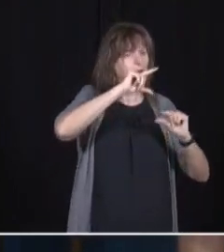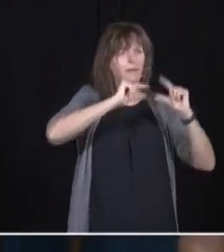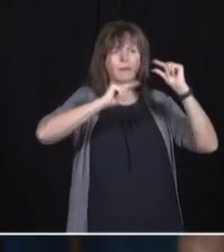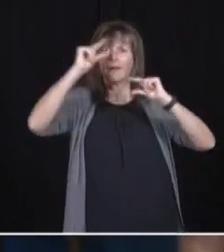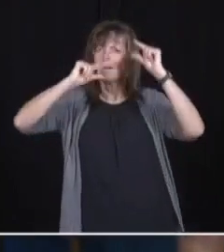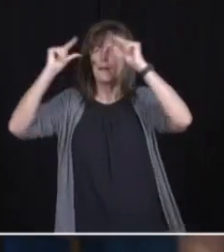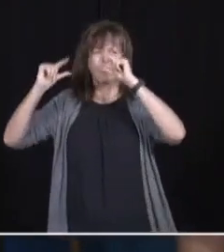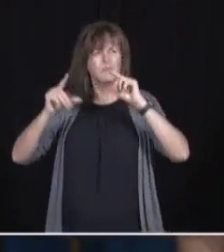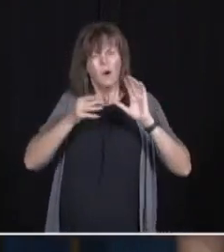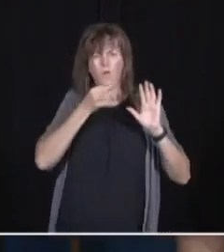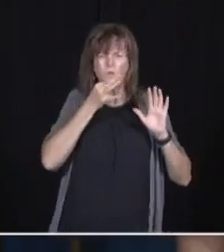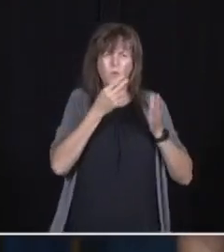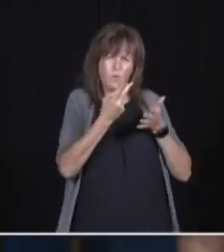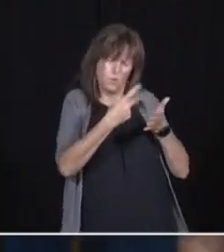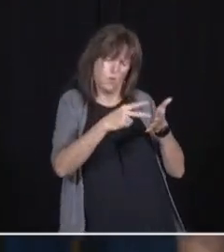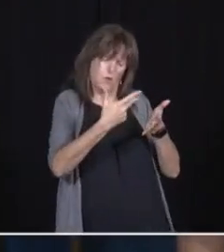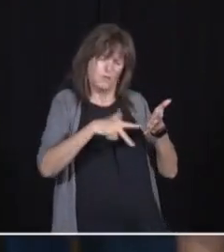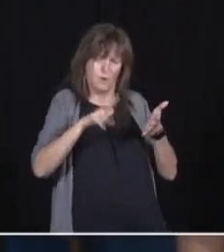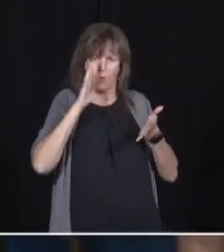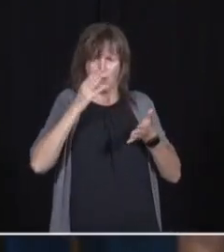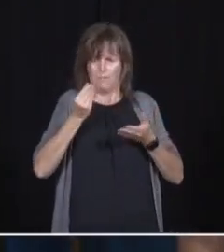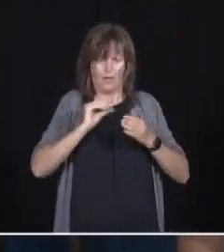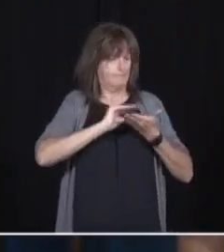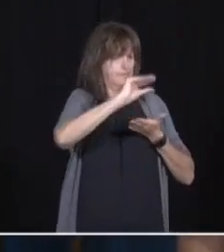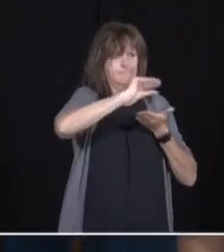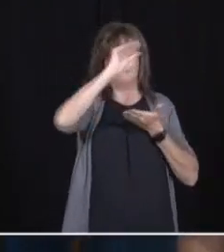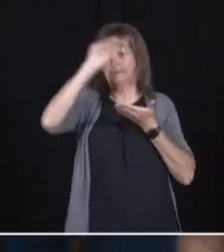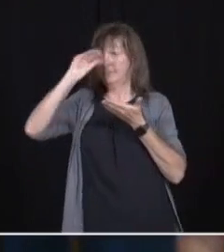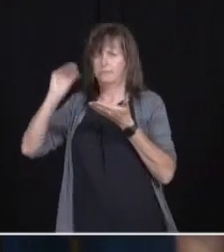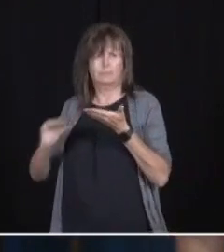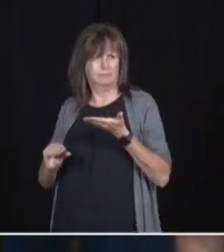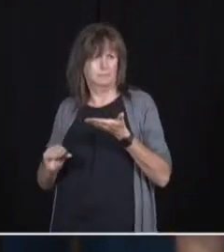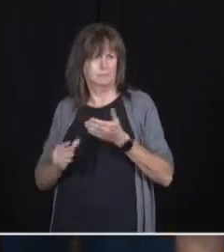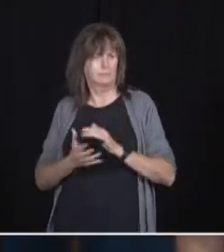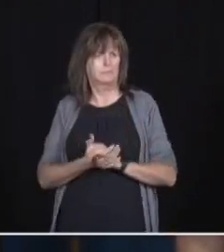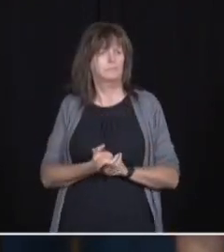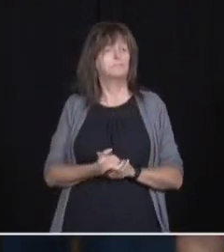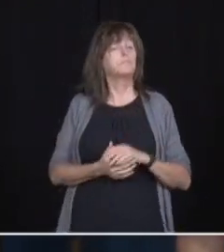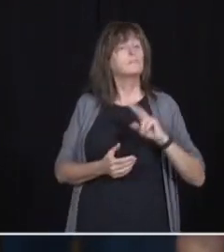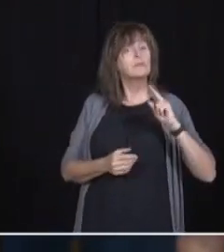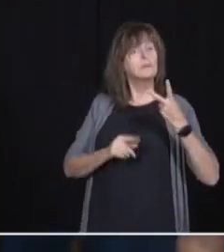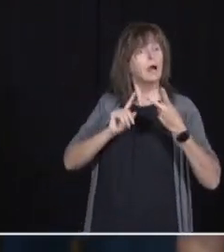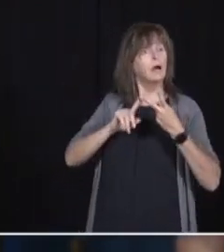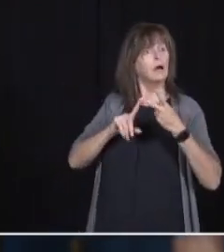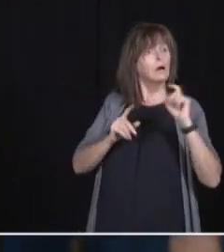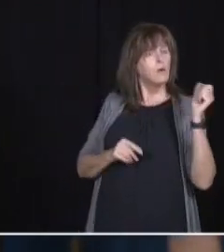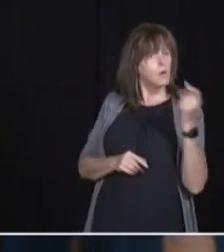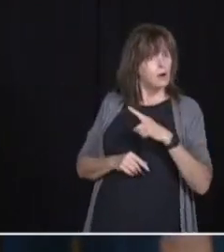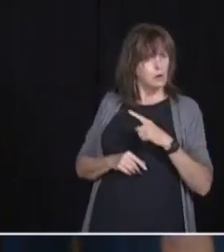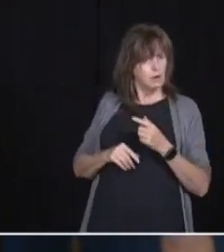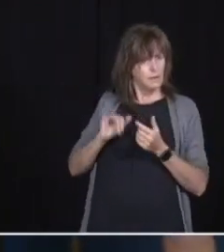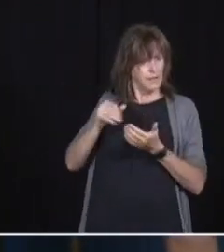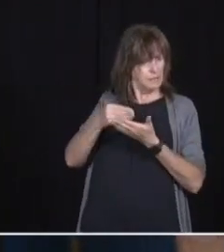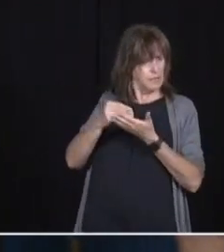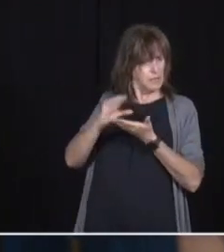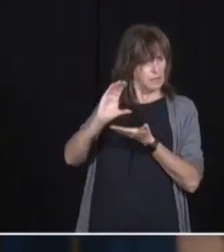OK. None of this money seems to be marked for education.